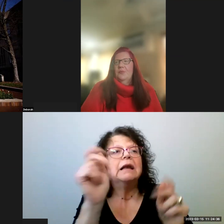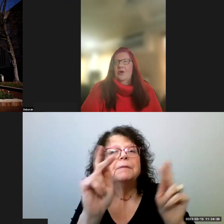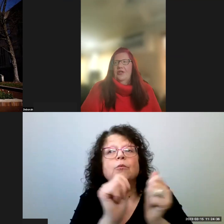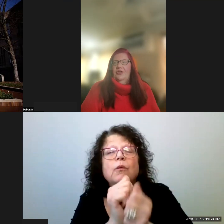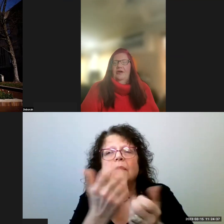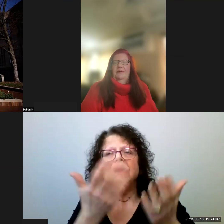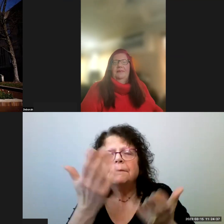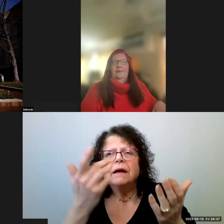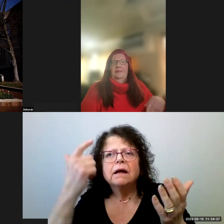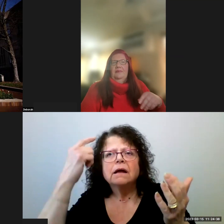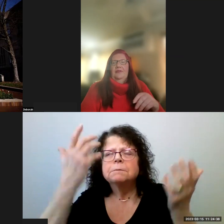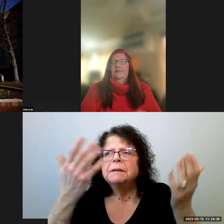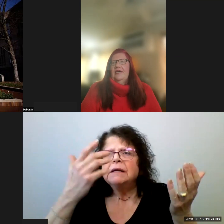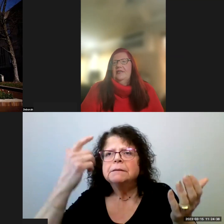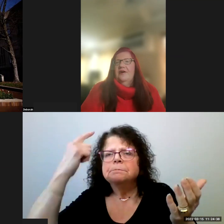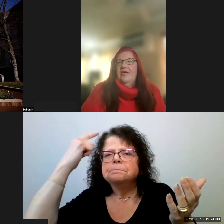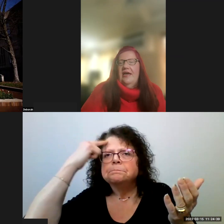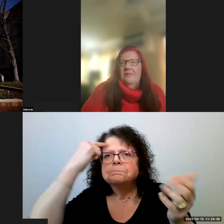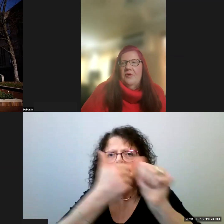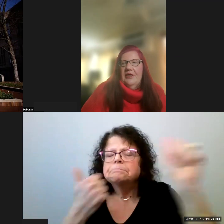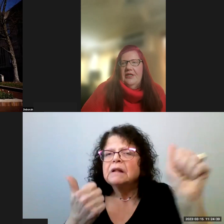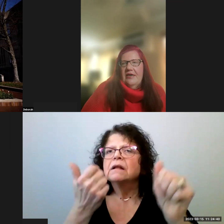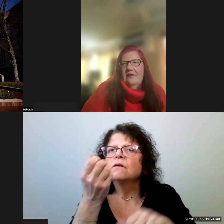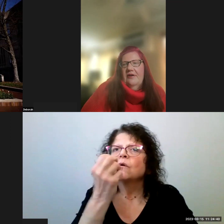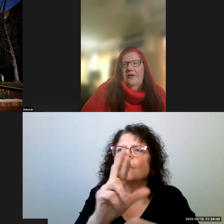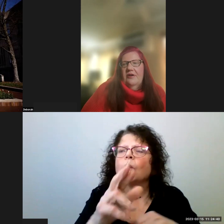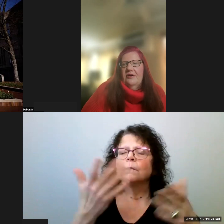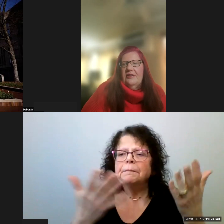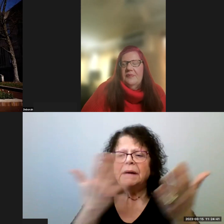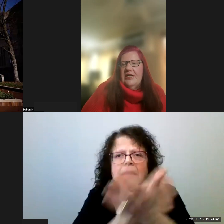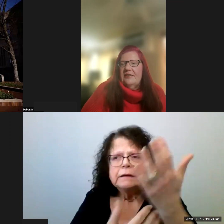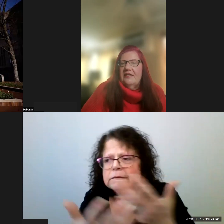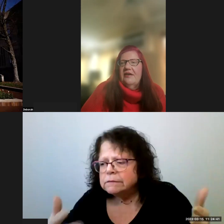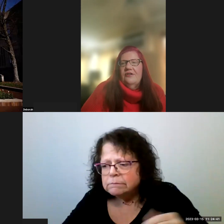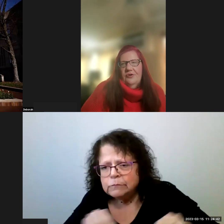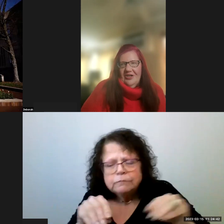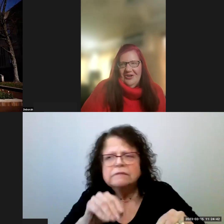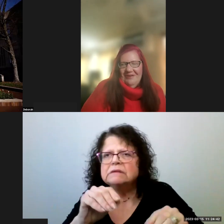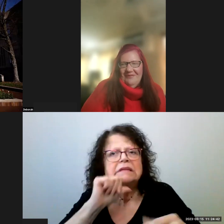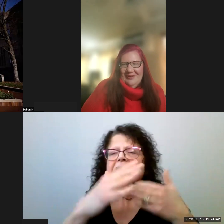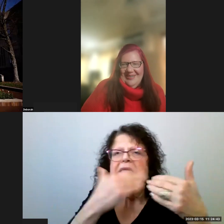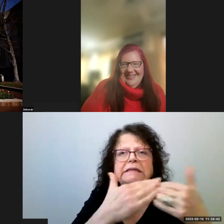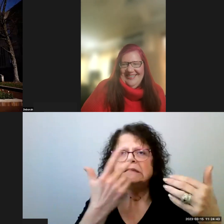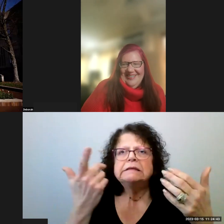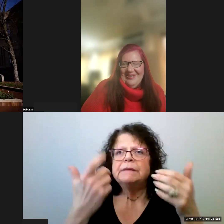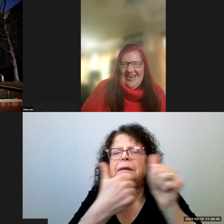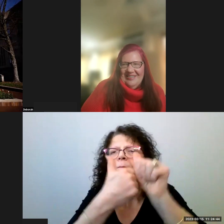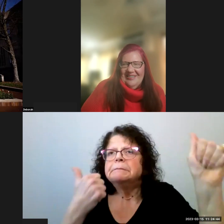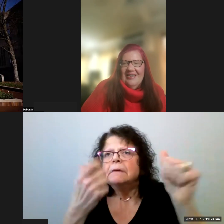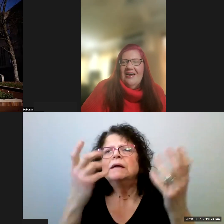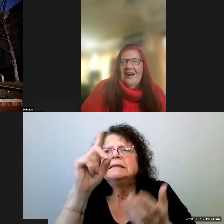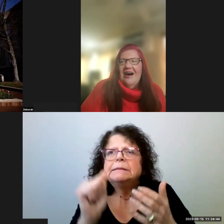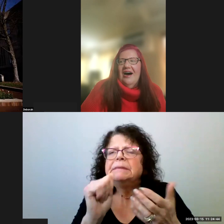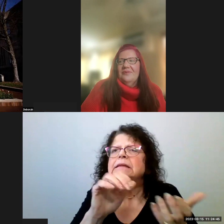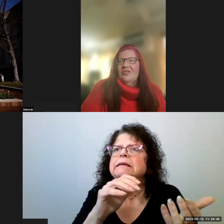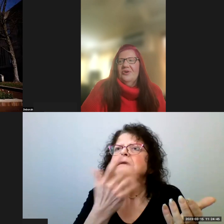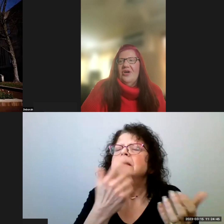with some dexterity and mobility disabilities, certainly, couldn't have used those tests.